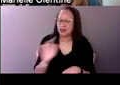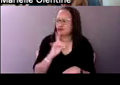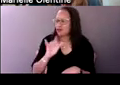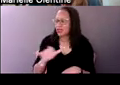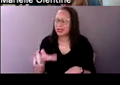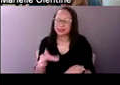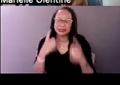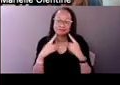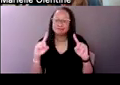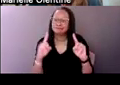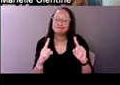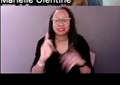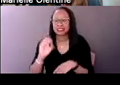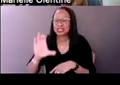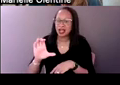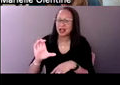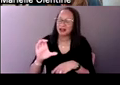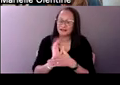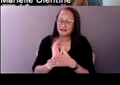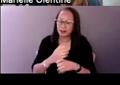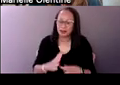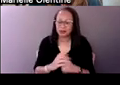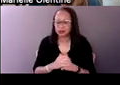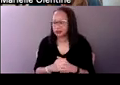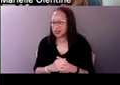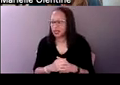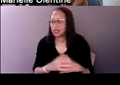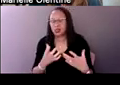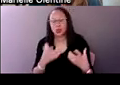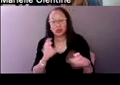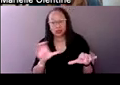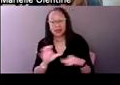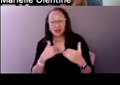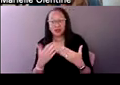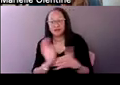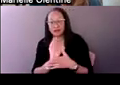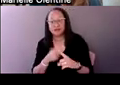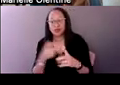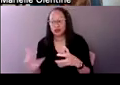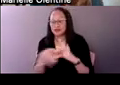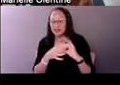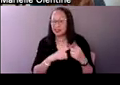behavior that you target, because festivals oftentimes will pay screening fees or they will help